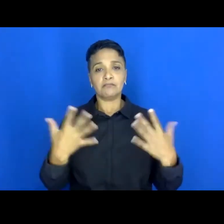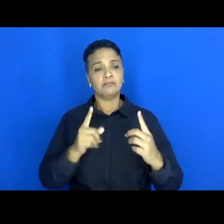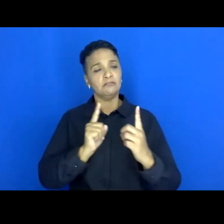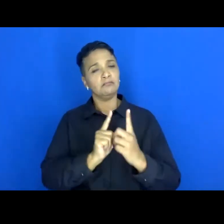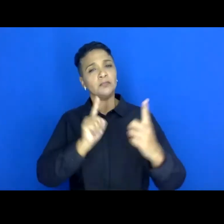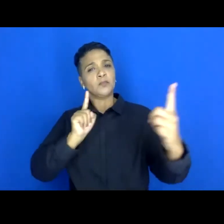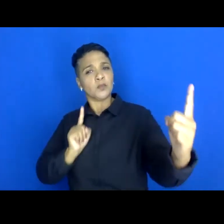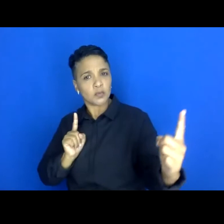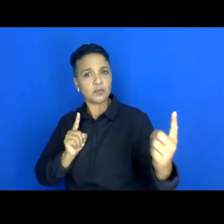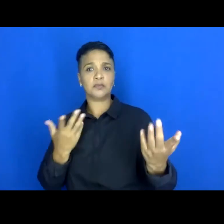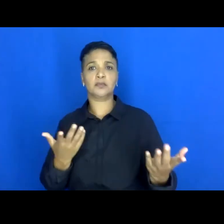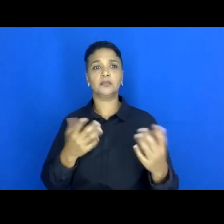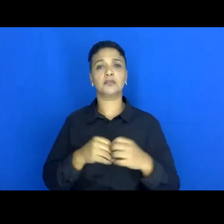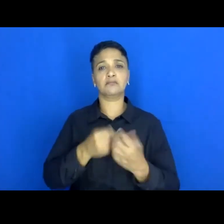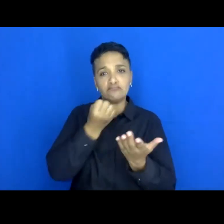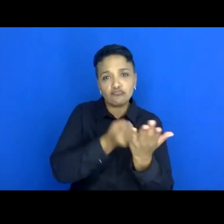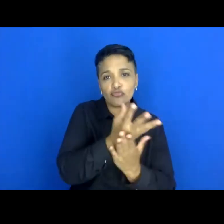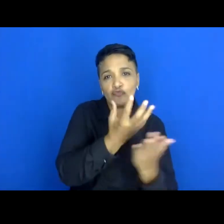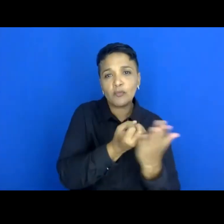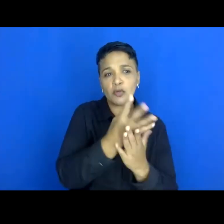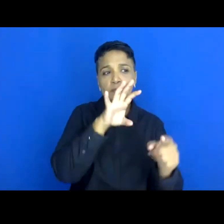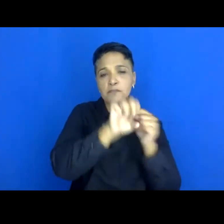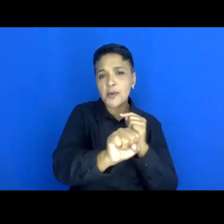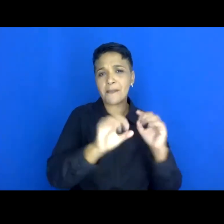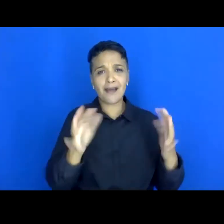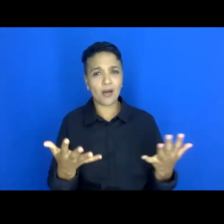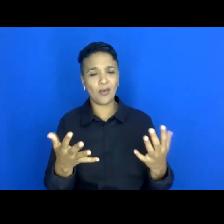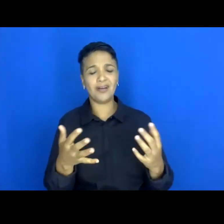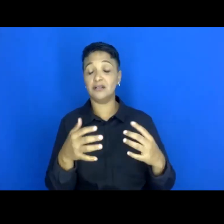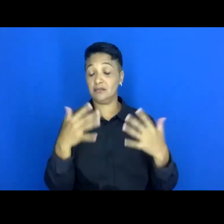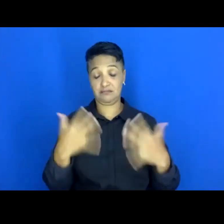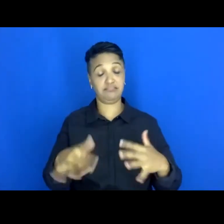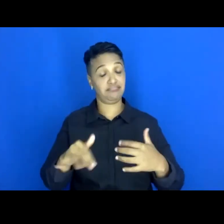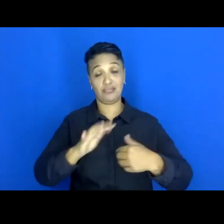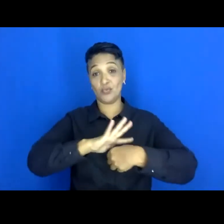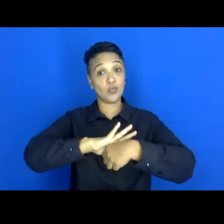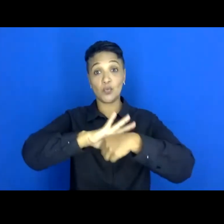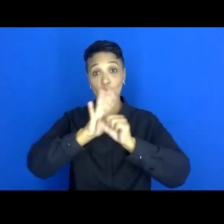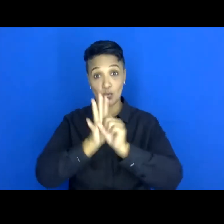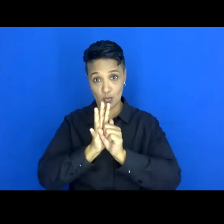accessing information so these things have made it a very cause for us a big challenge